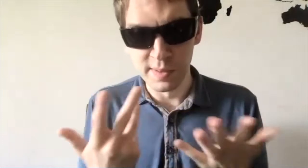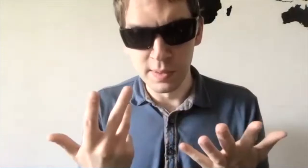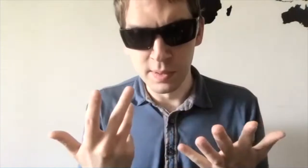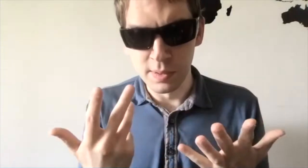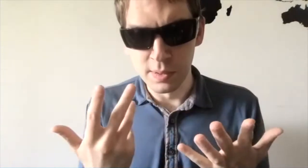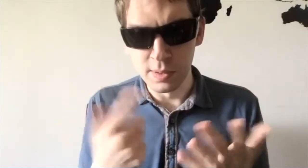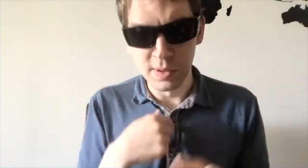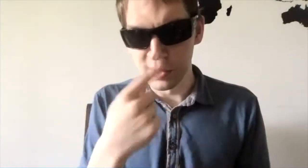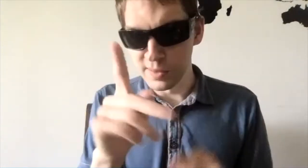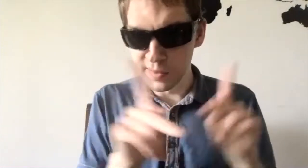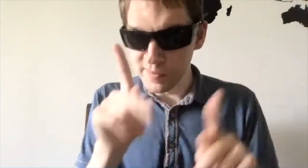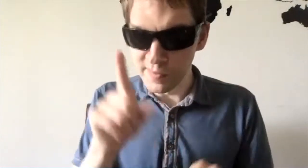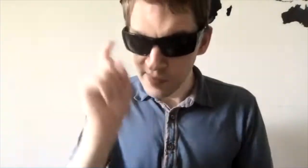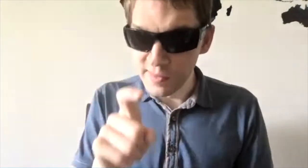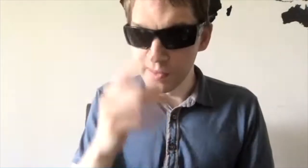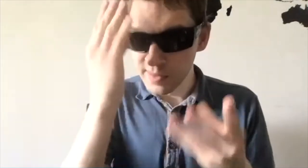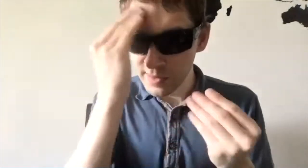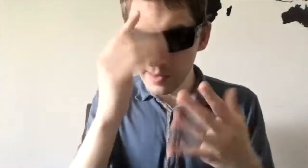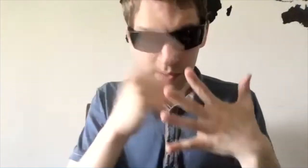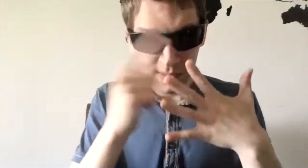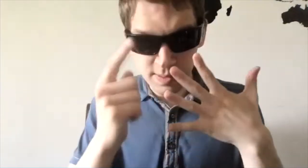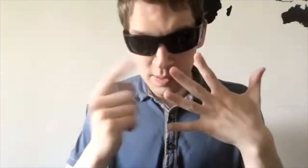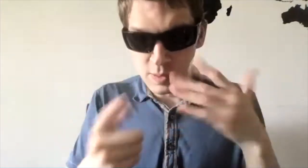You got to take the whole thing down and start over again. You've wasted all the time and money.